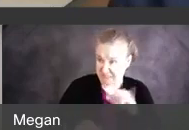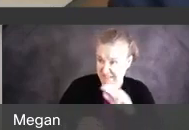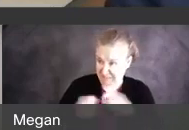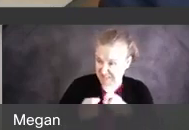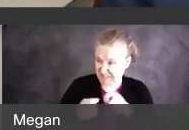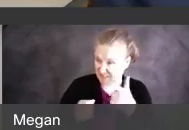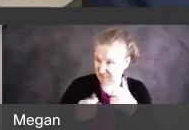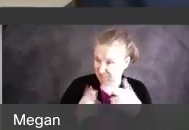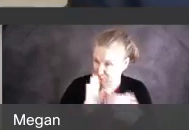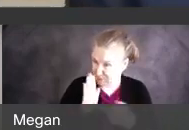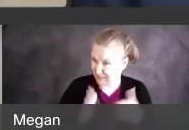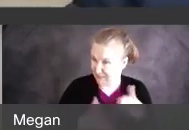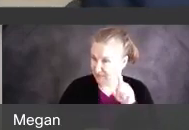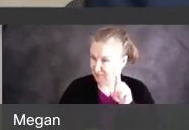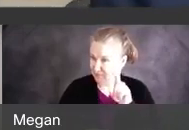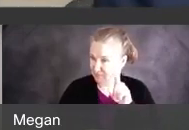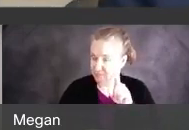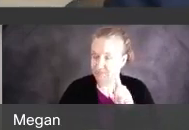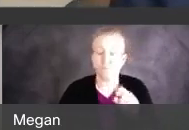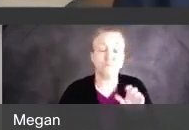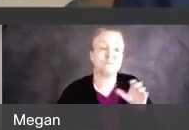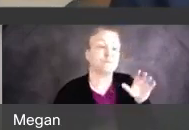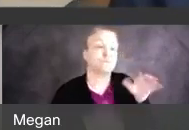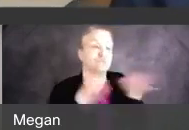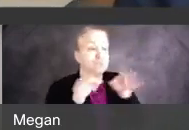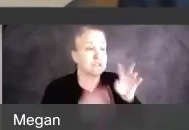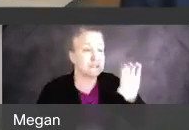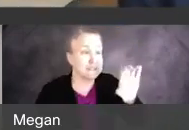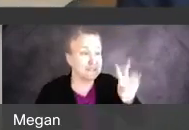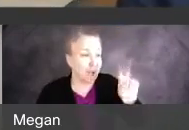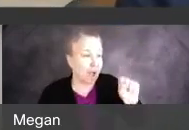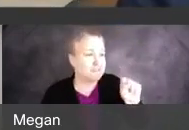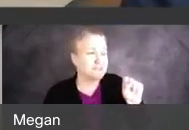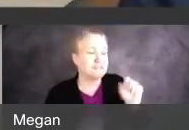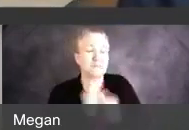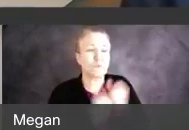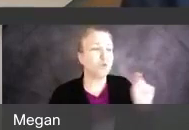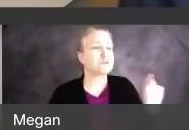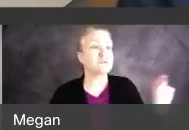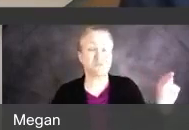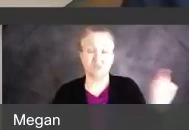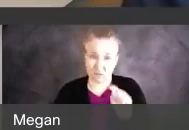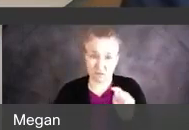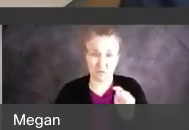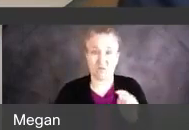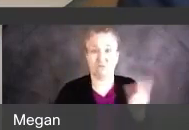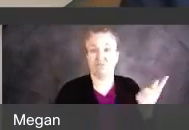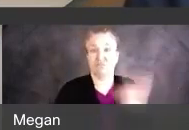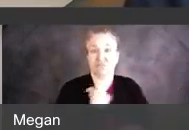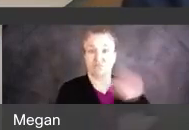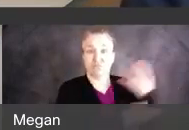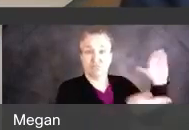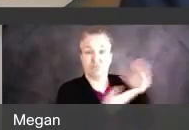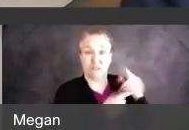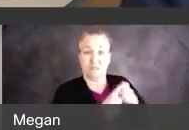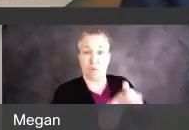[Commissioner Arkoosh] So the CVS drugstores, for the most part, are getting vaccine from the Pennsylvania Department of Health.